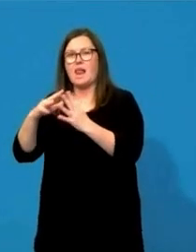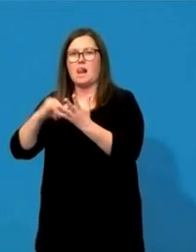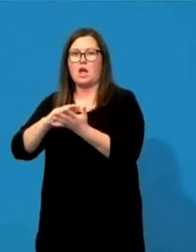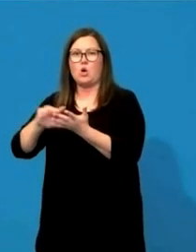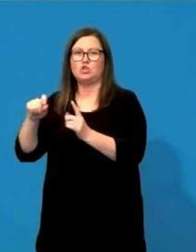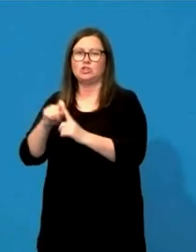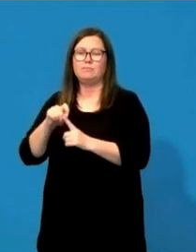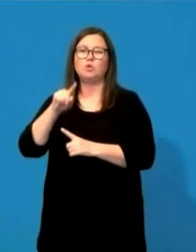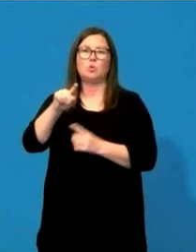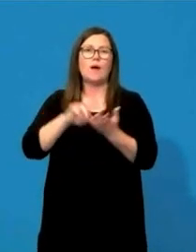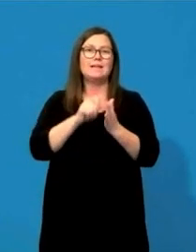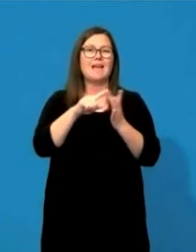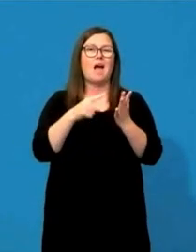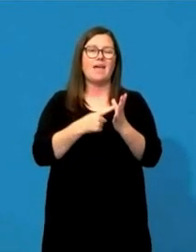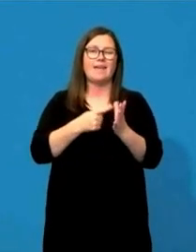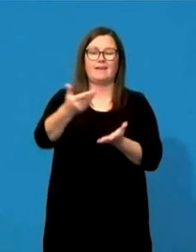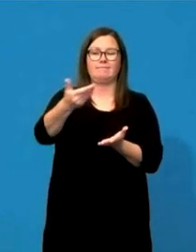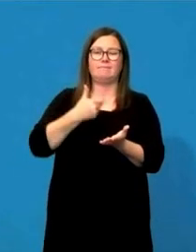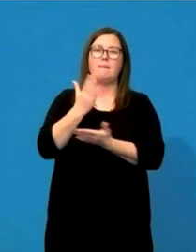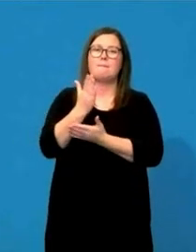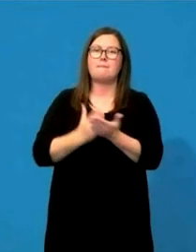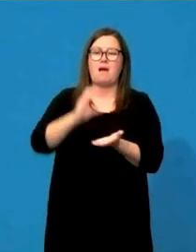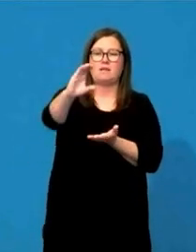funding. And then there was in-kind support from Marnin and the University of Sydney.